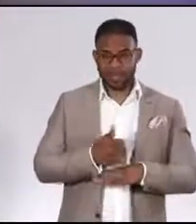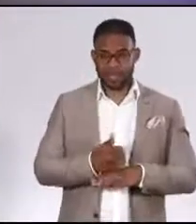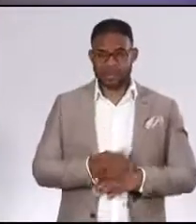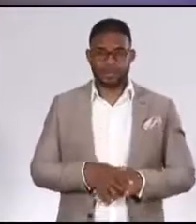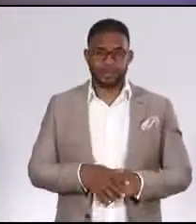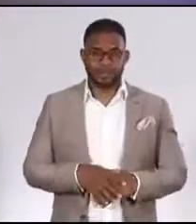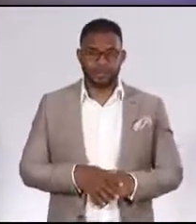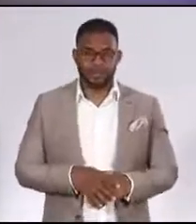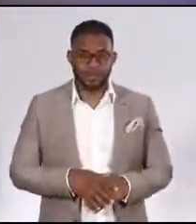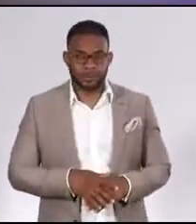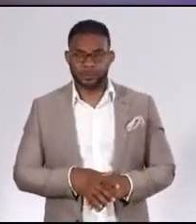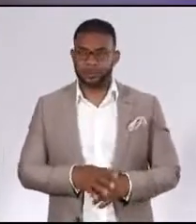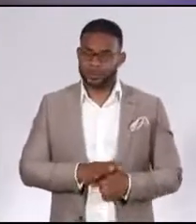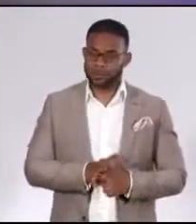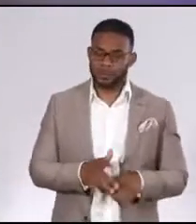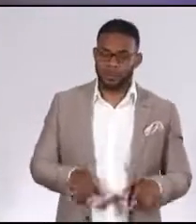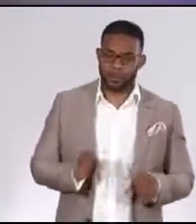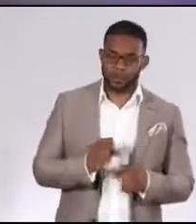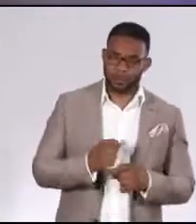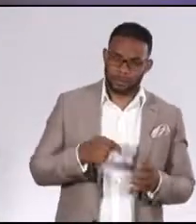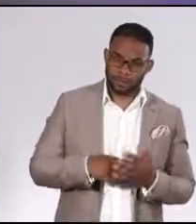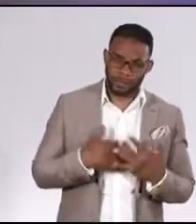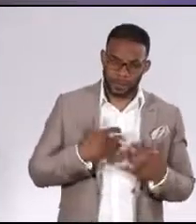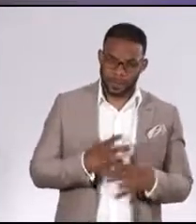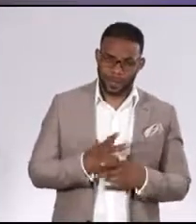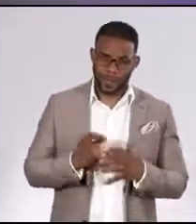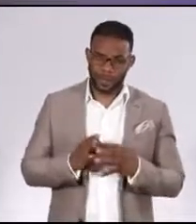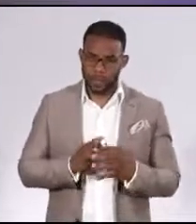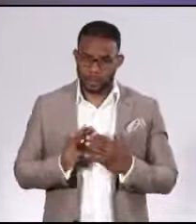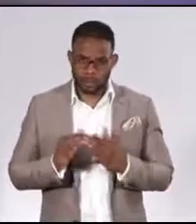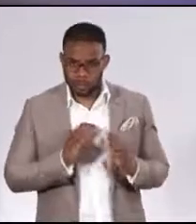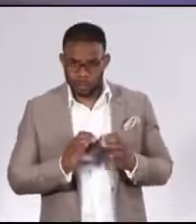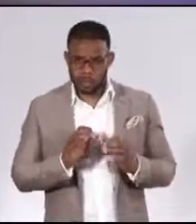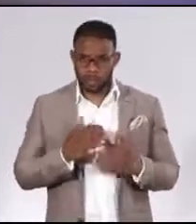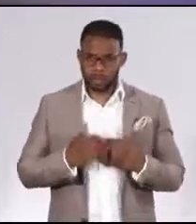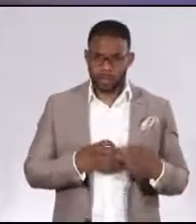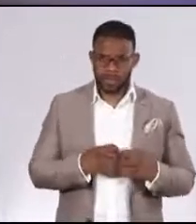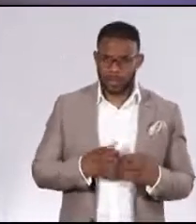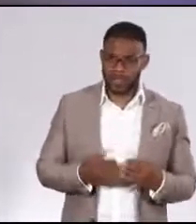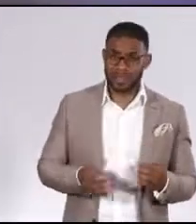The pandemic has made this health care related communication problem even more obvious.